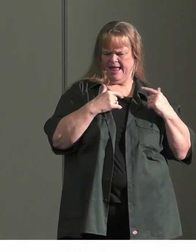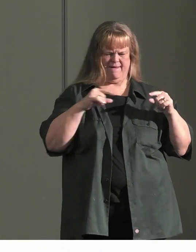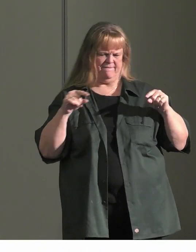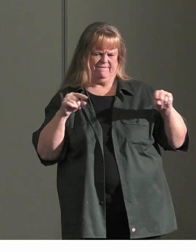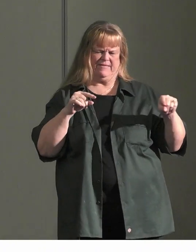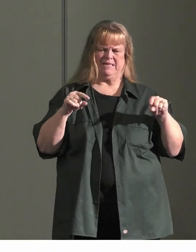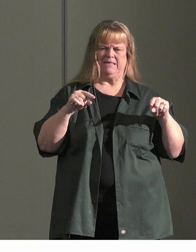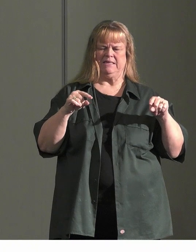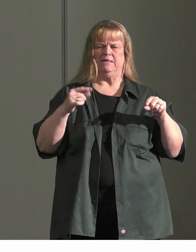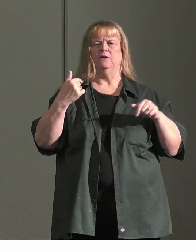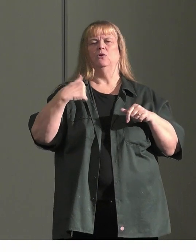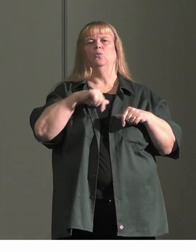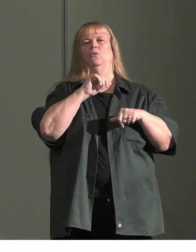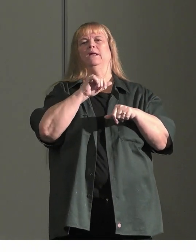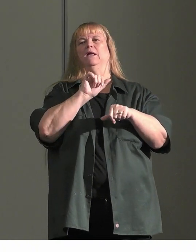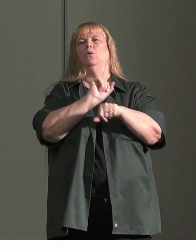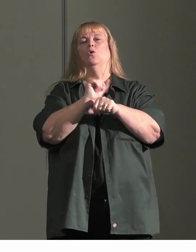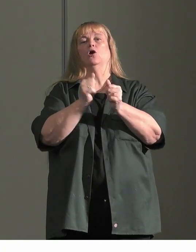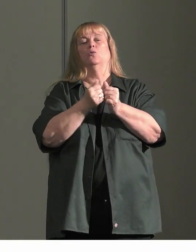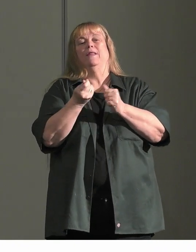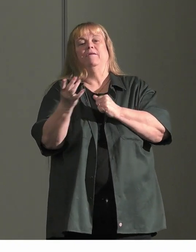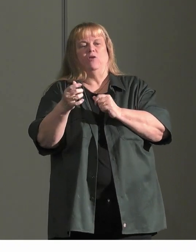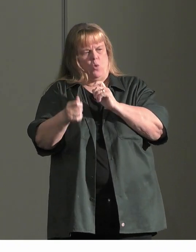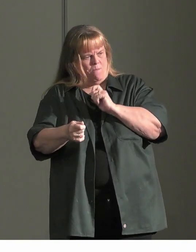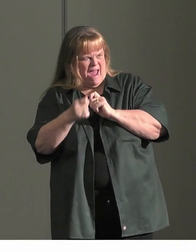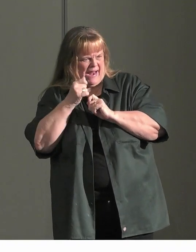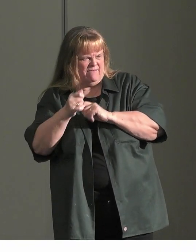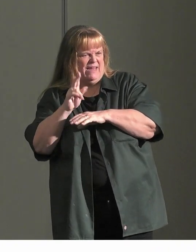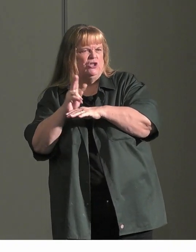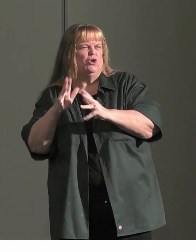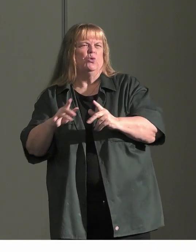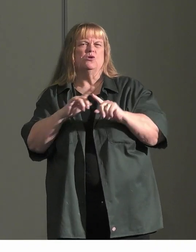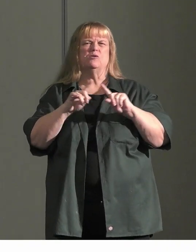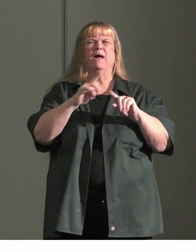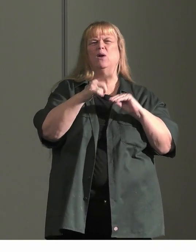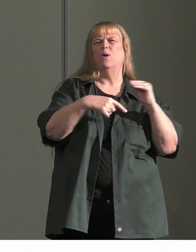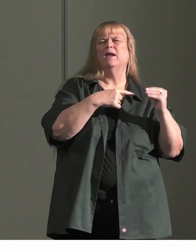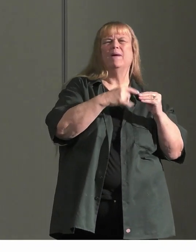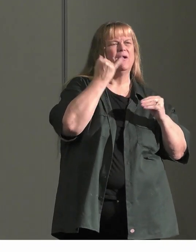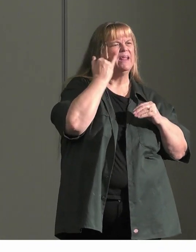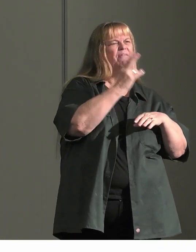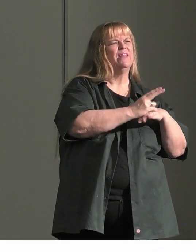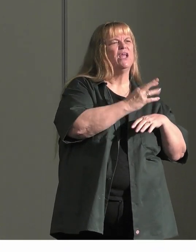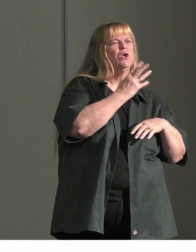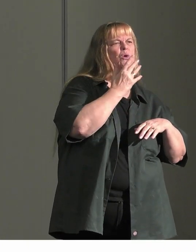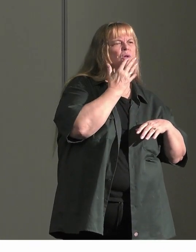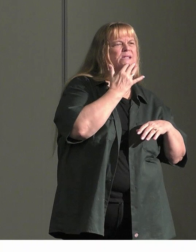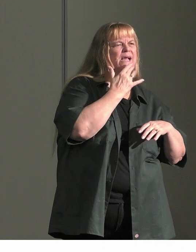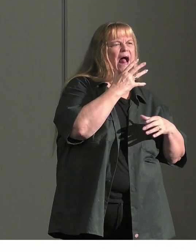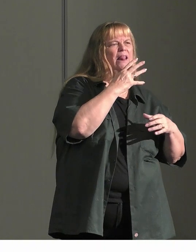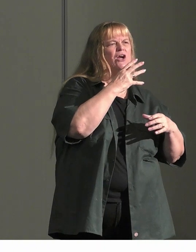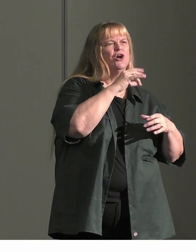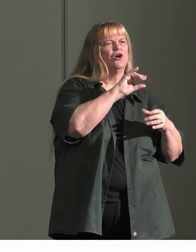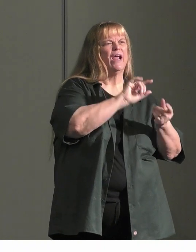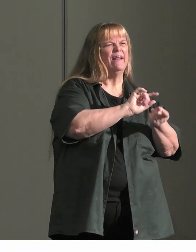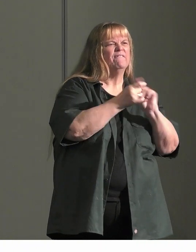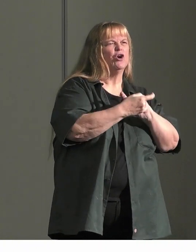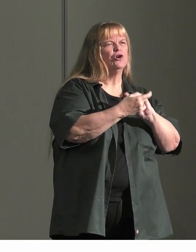know what we worked with a few magnification users what if they use color in version or dark mode?